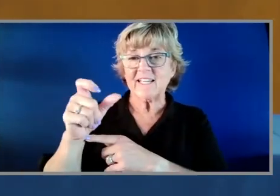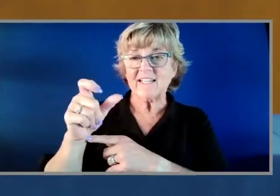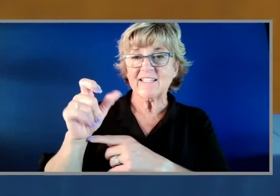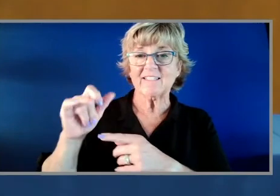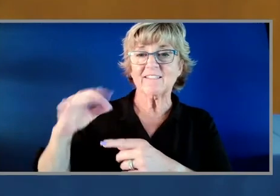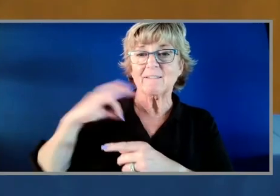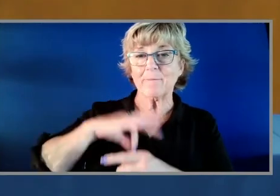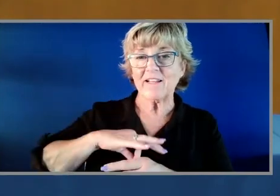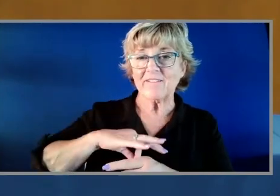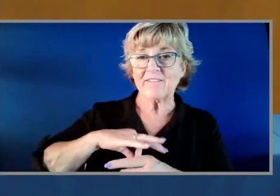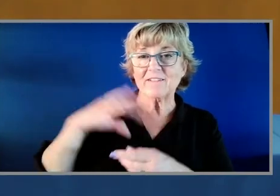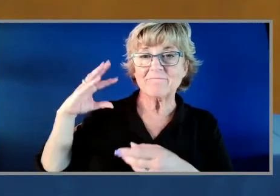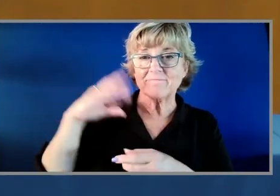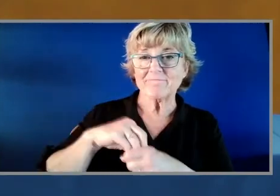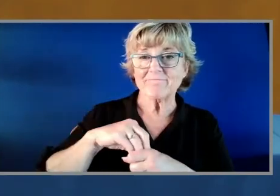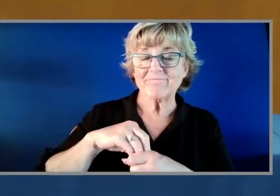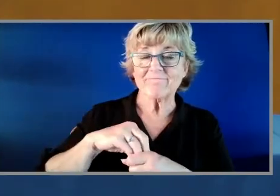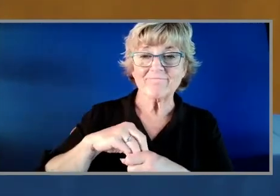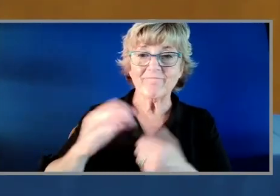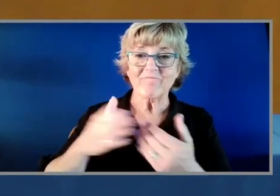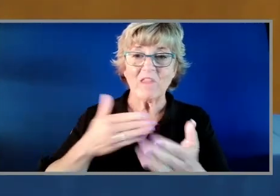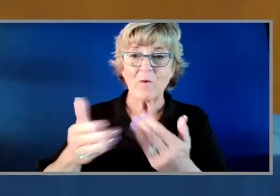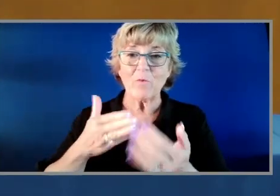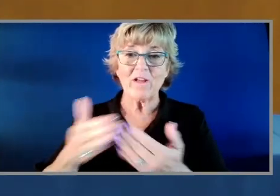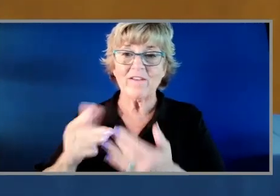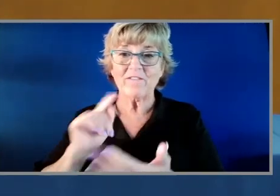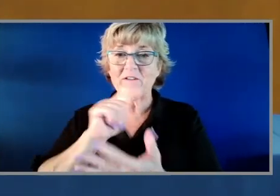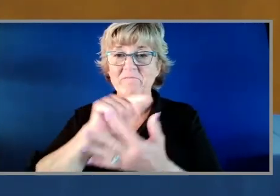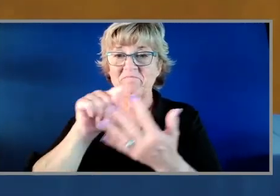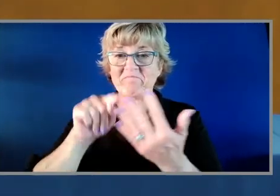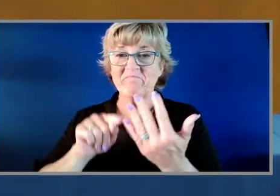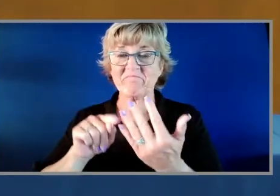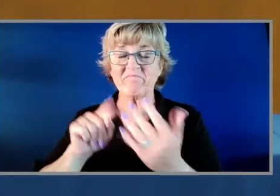Studio: oftentimes tax resources, but certainly of the benefits that come, you know what whatever those amenities